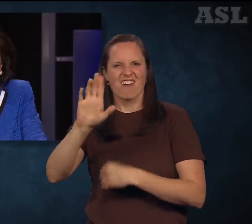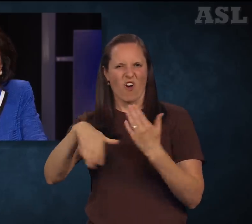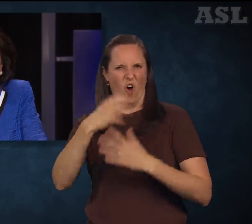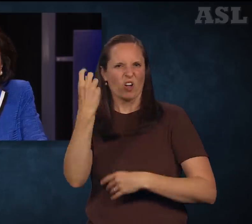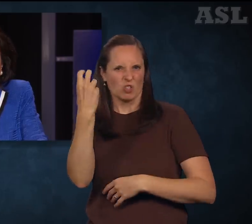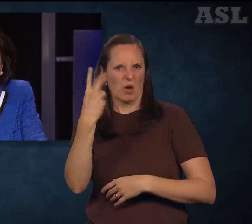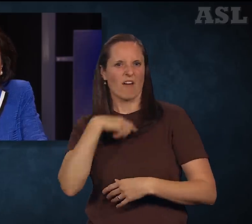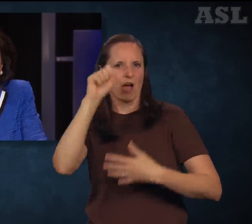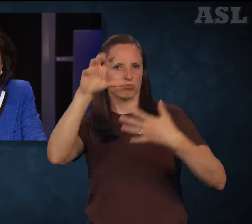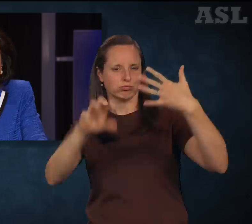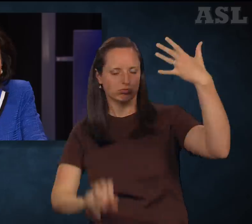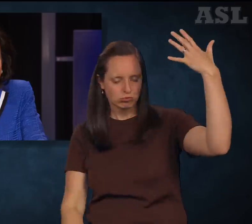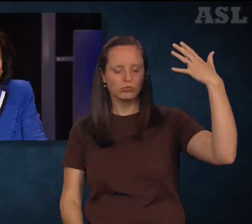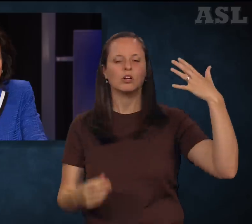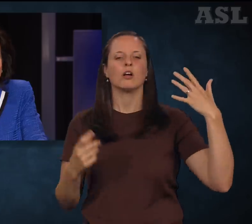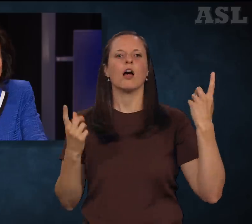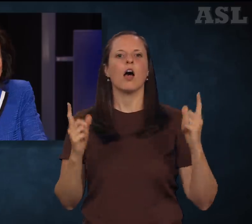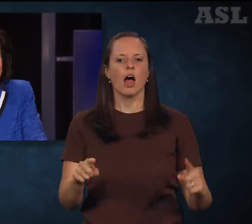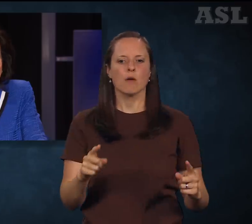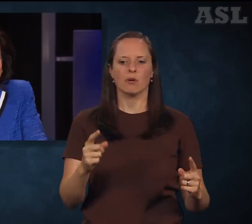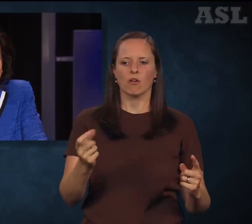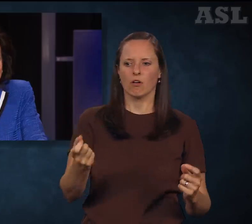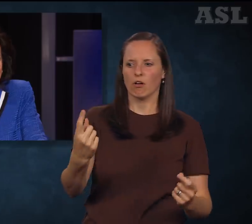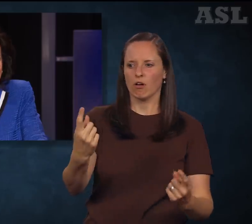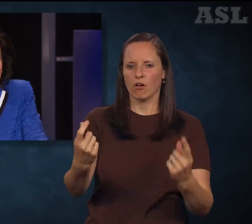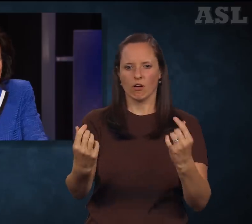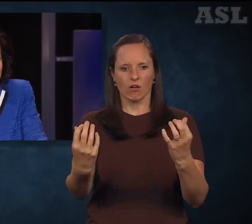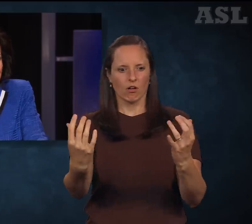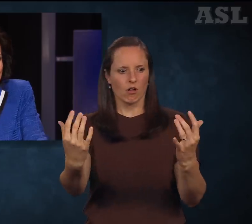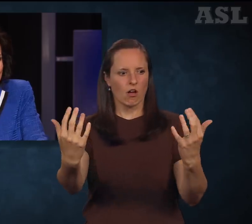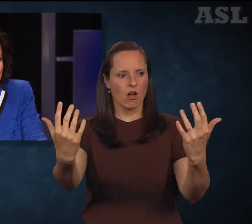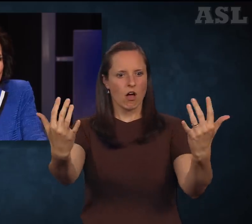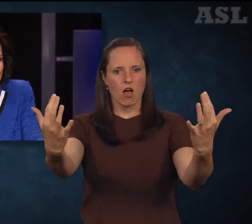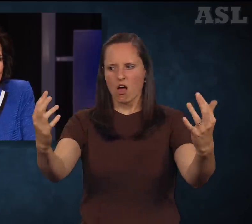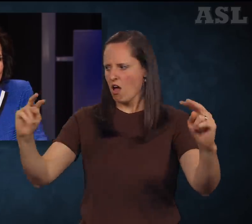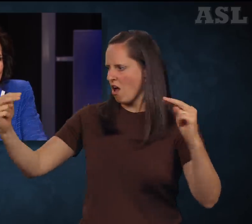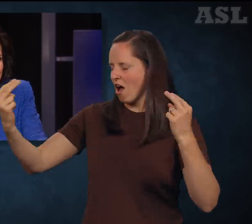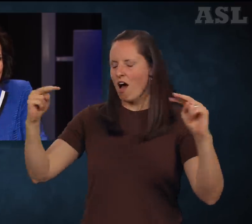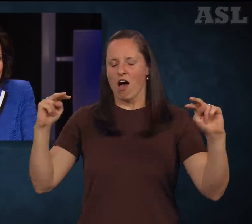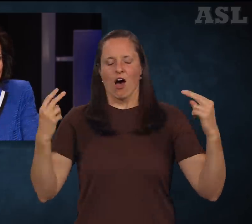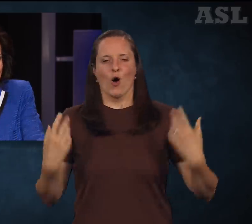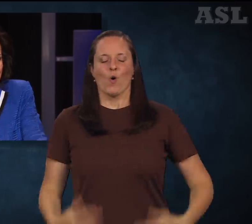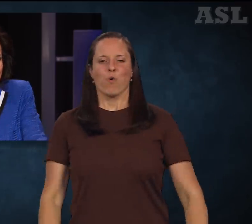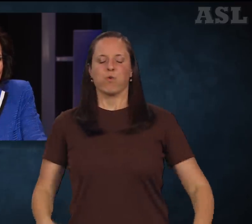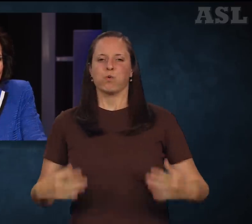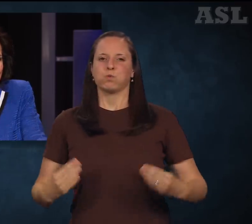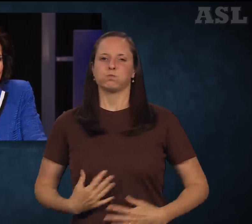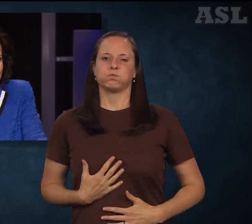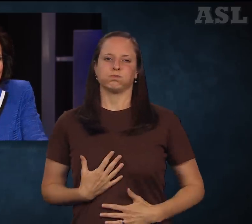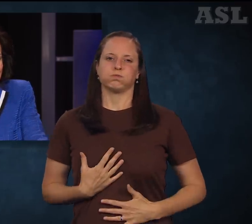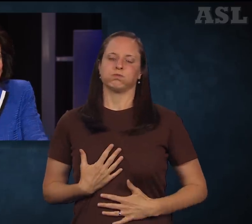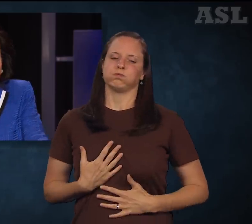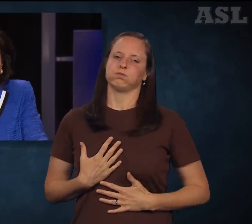ZEBULUN--AND AS THE WOMEN